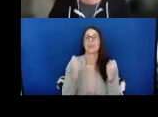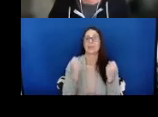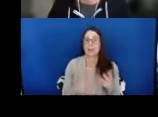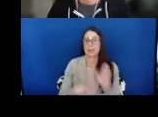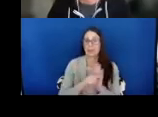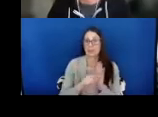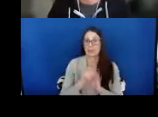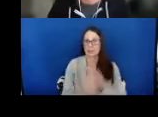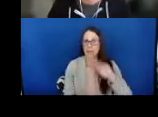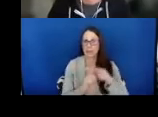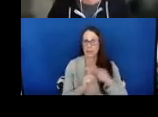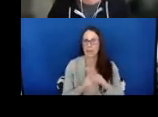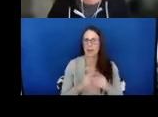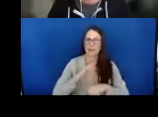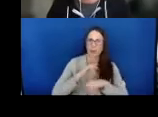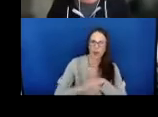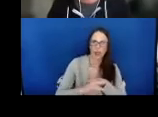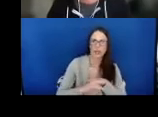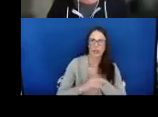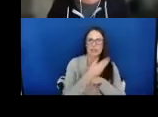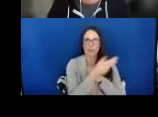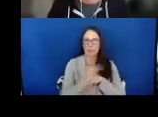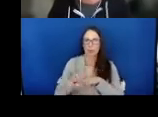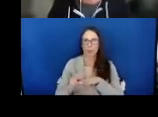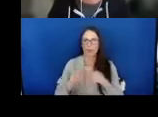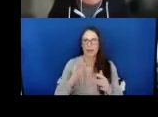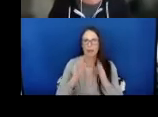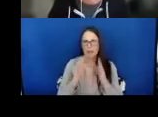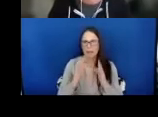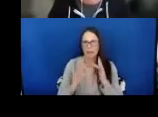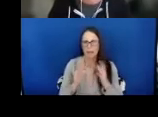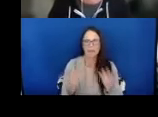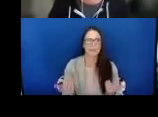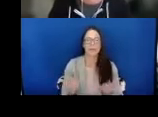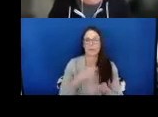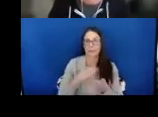days of the move, online, the failures of access an initial move.